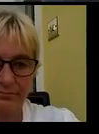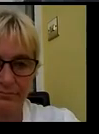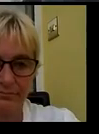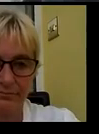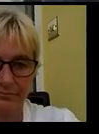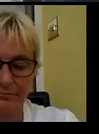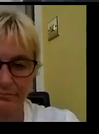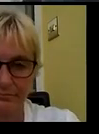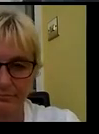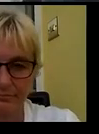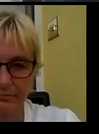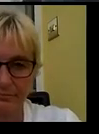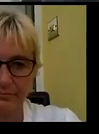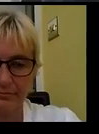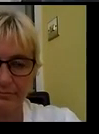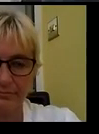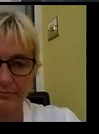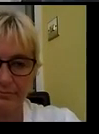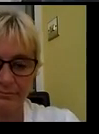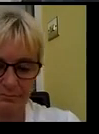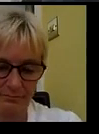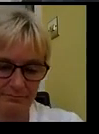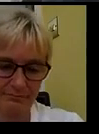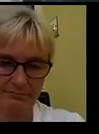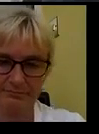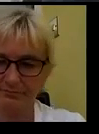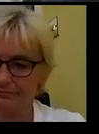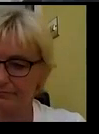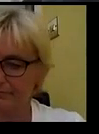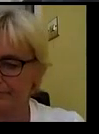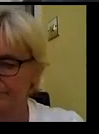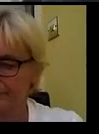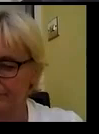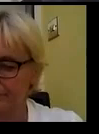of those as we can if we don't get everything answered we will make sure